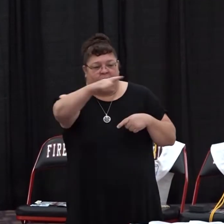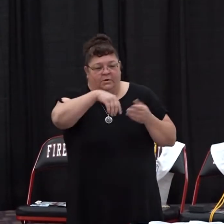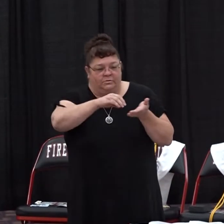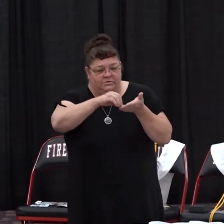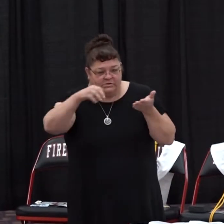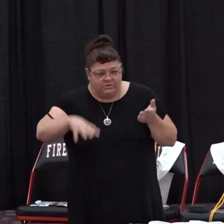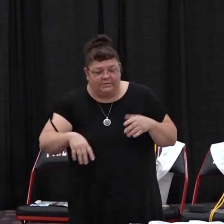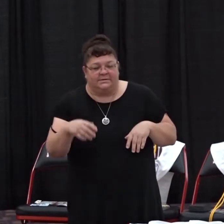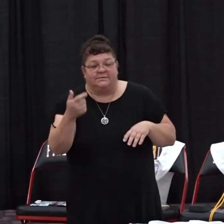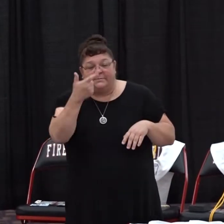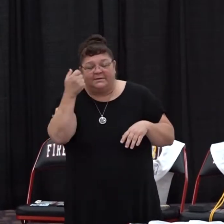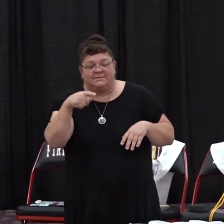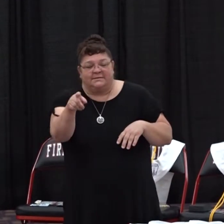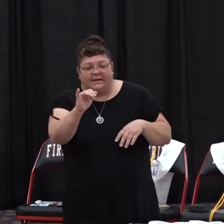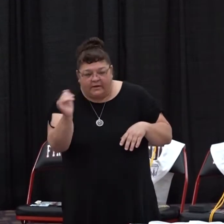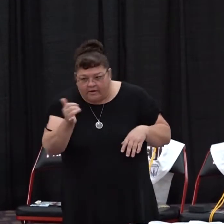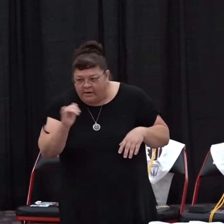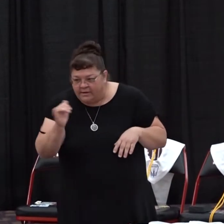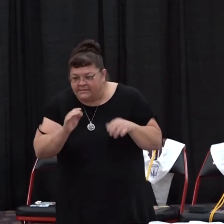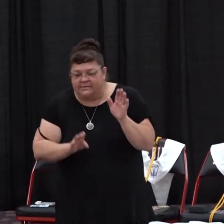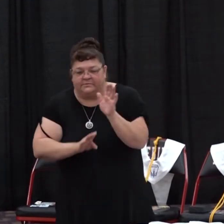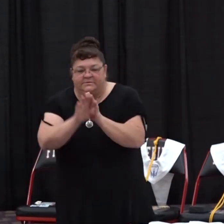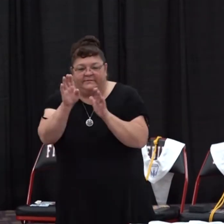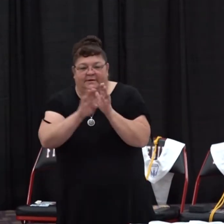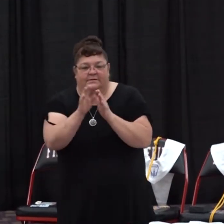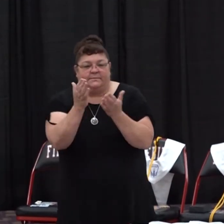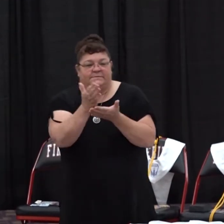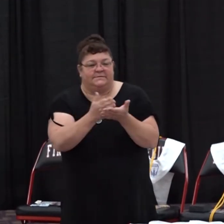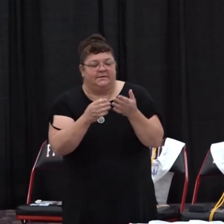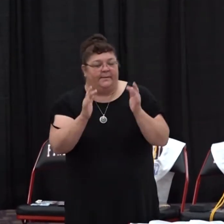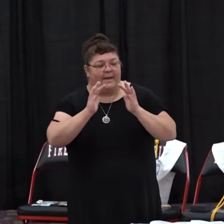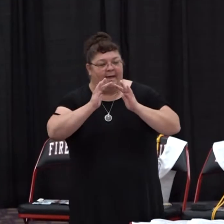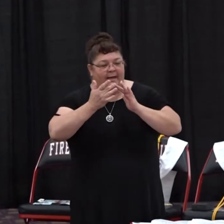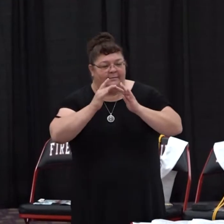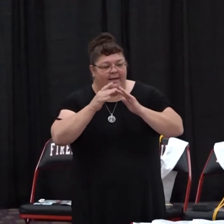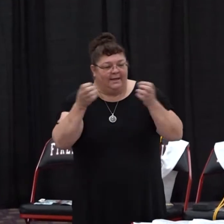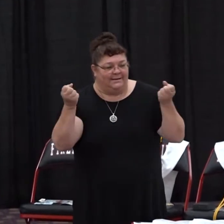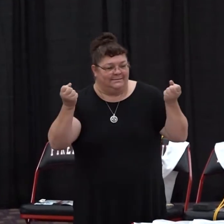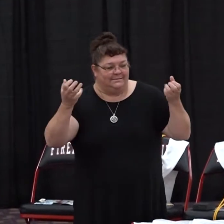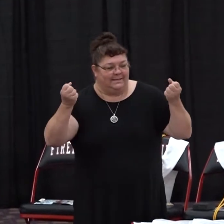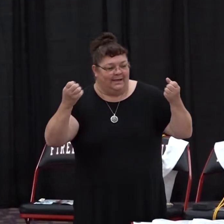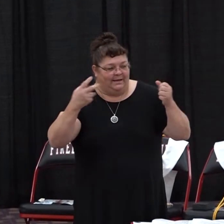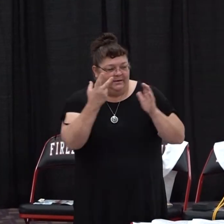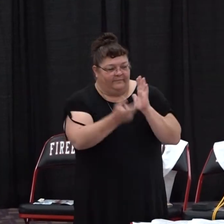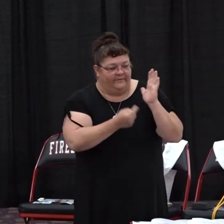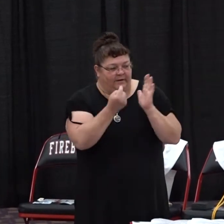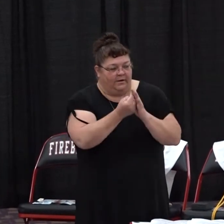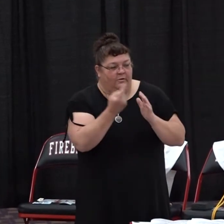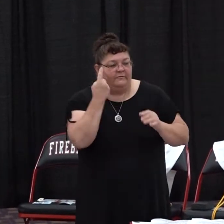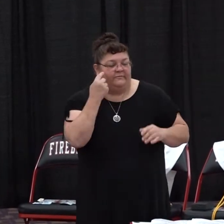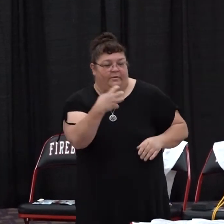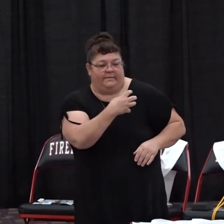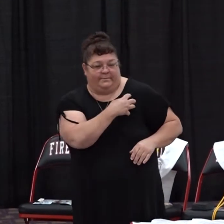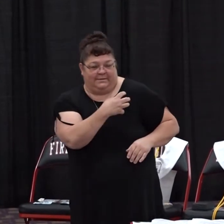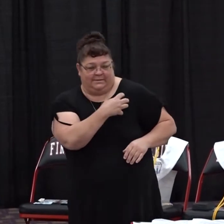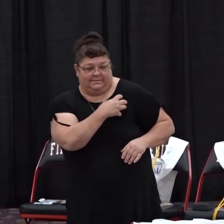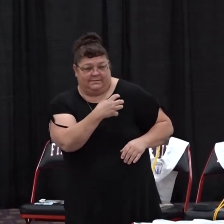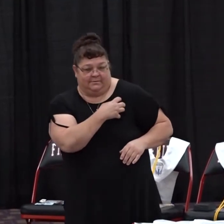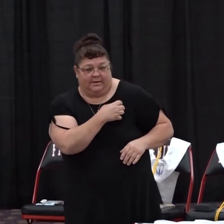So I want to say thank you to all of the students, because they had also developed an online American